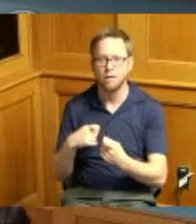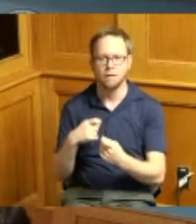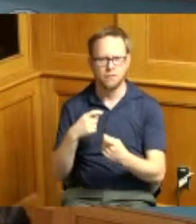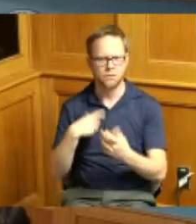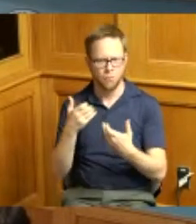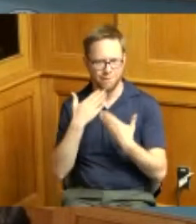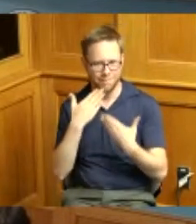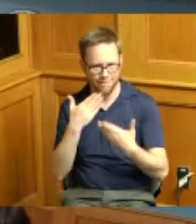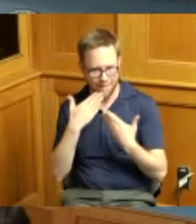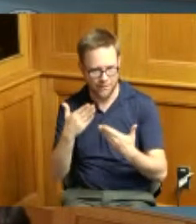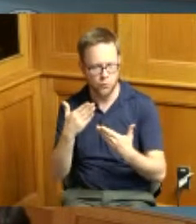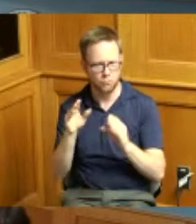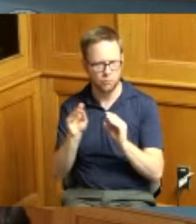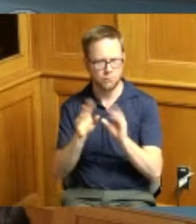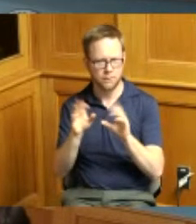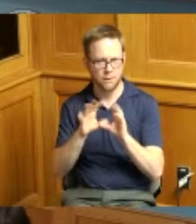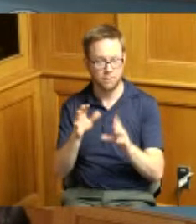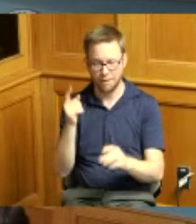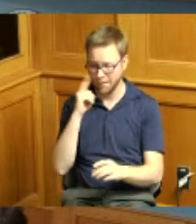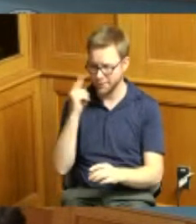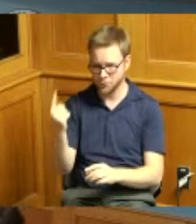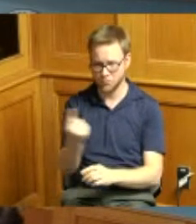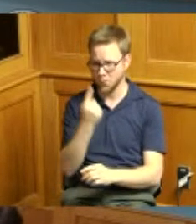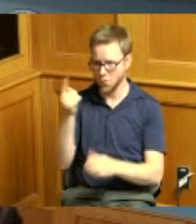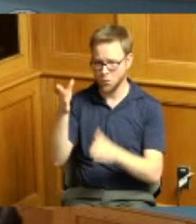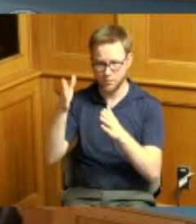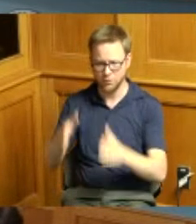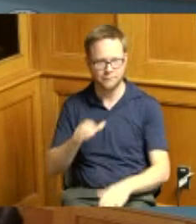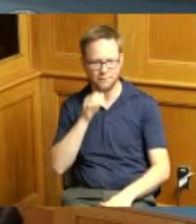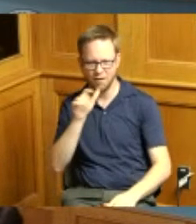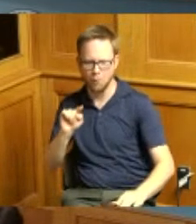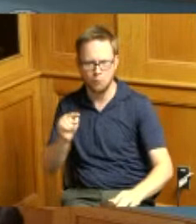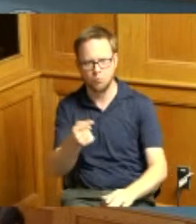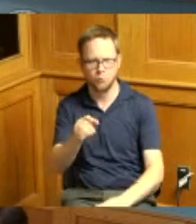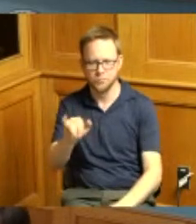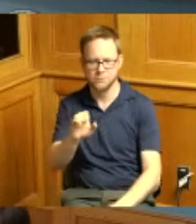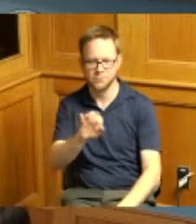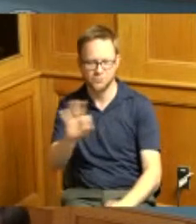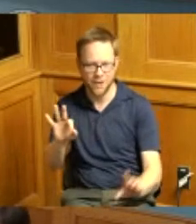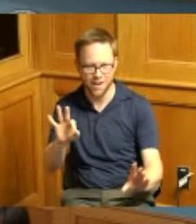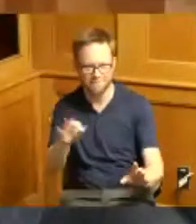information I think you're the only person no offense to Jeff that really understands all these